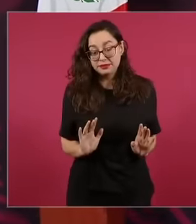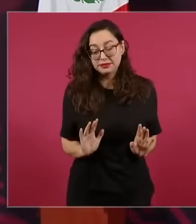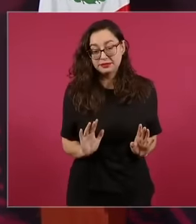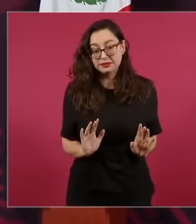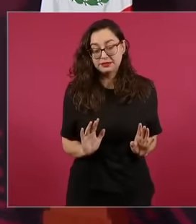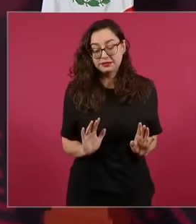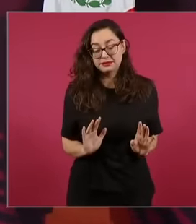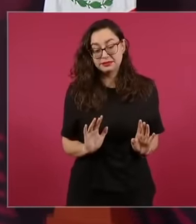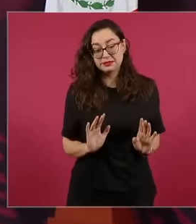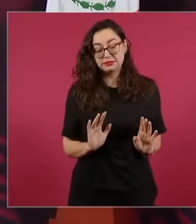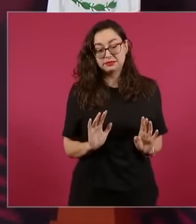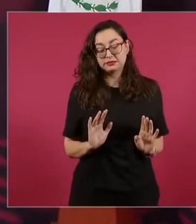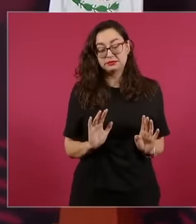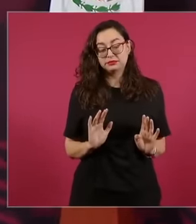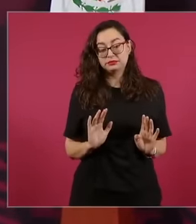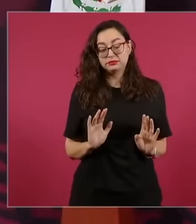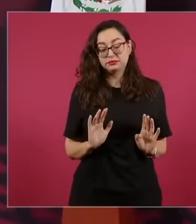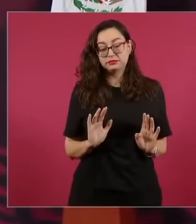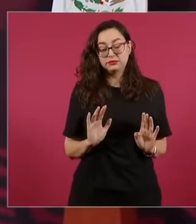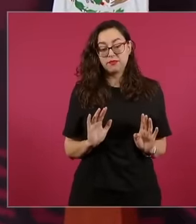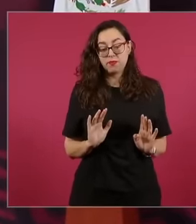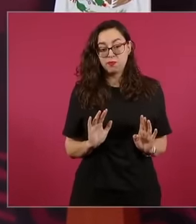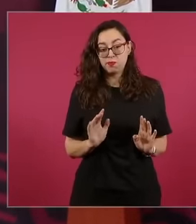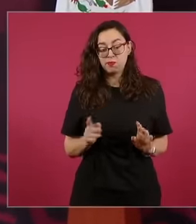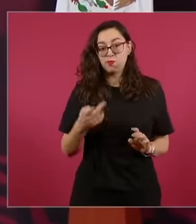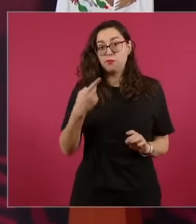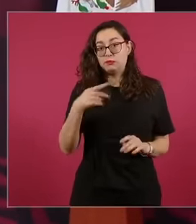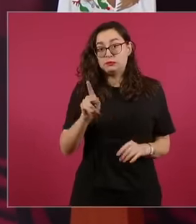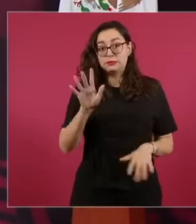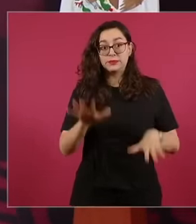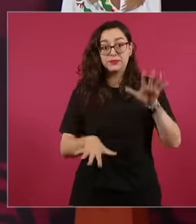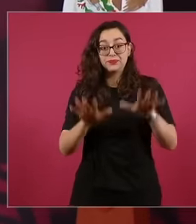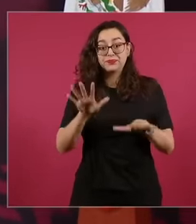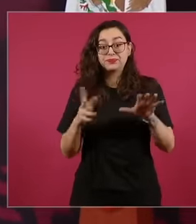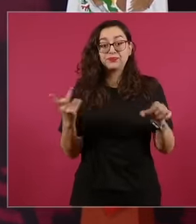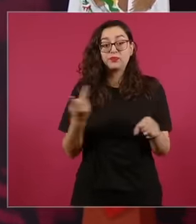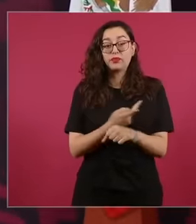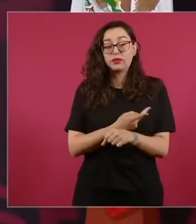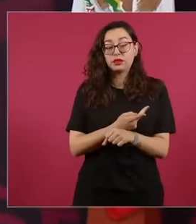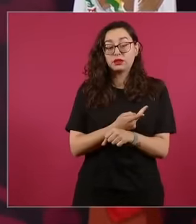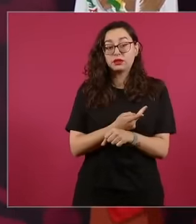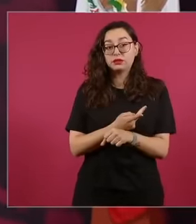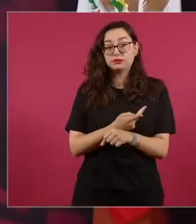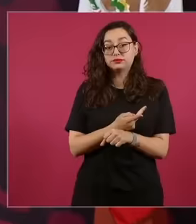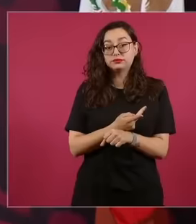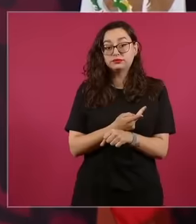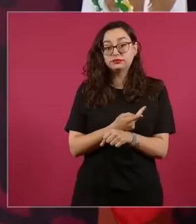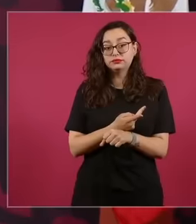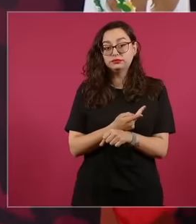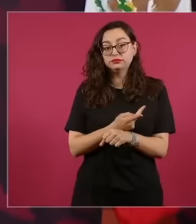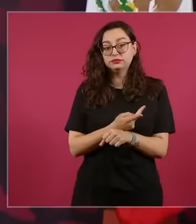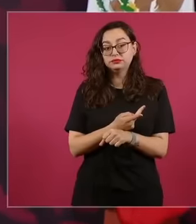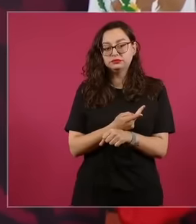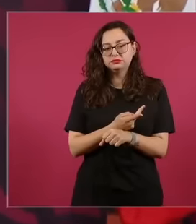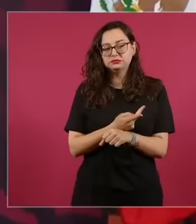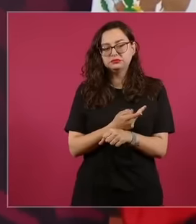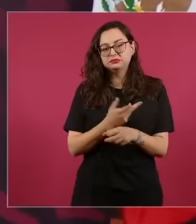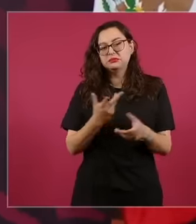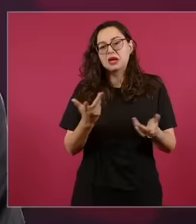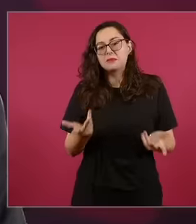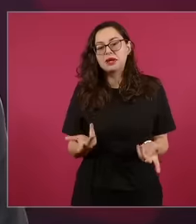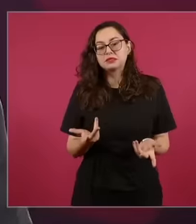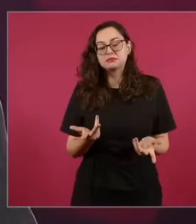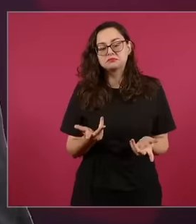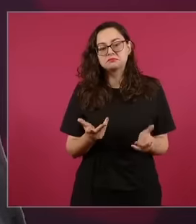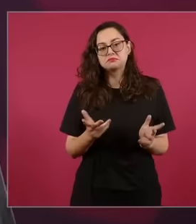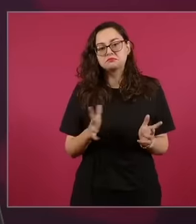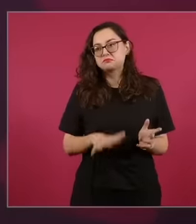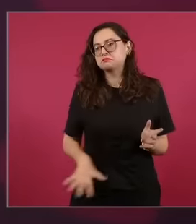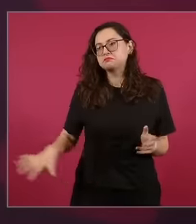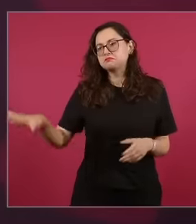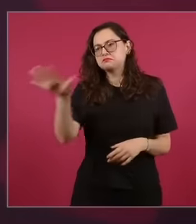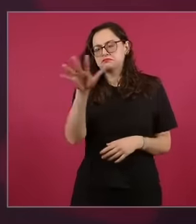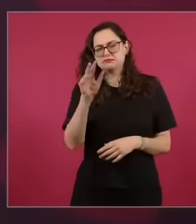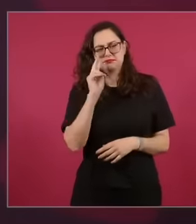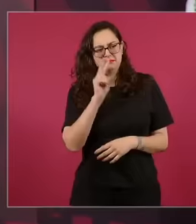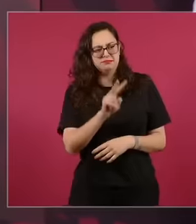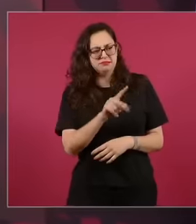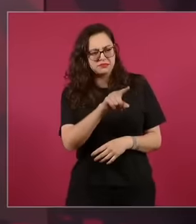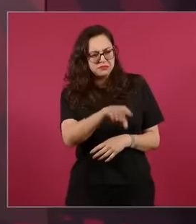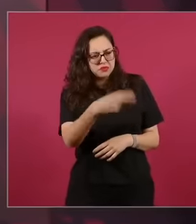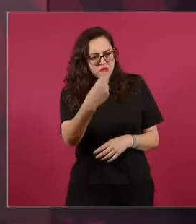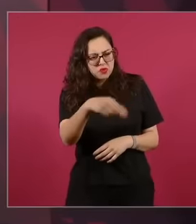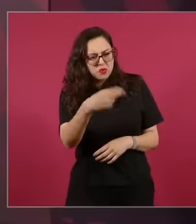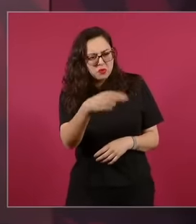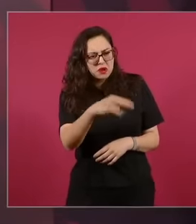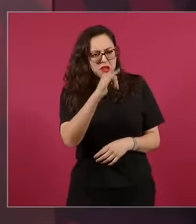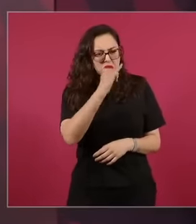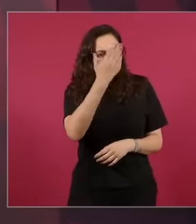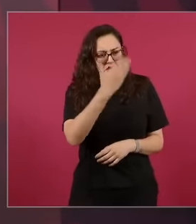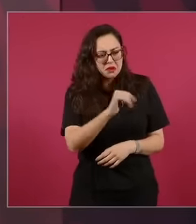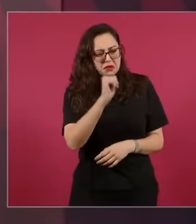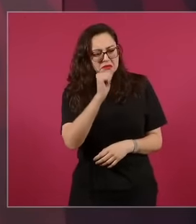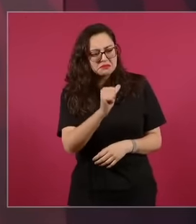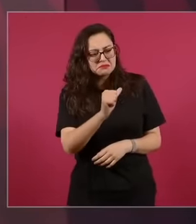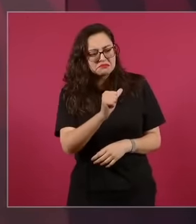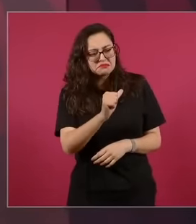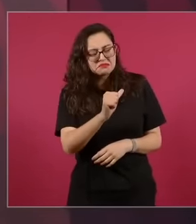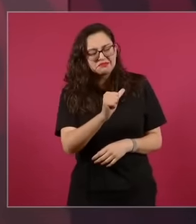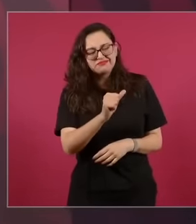this does not look good in a free